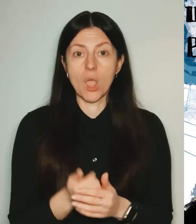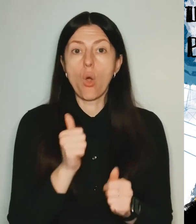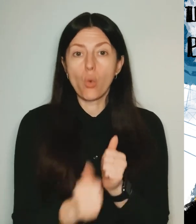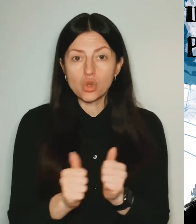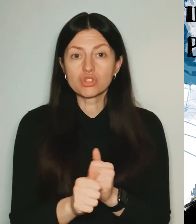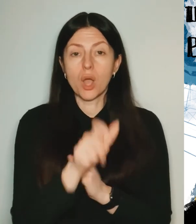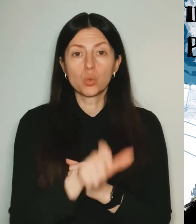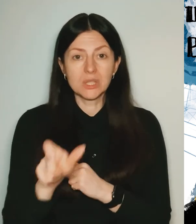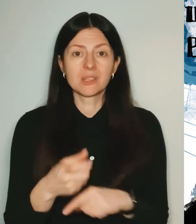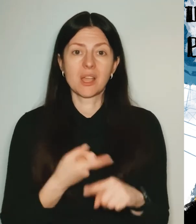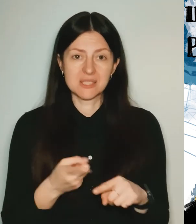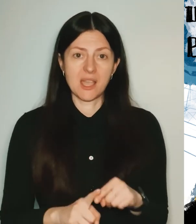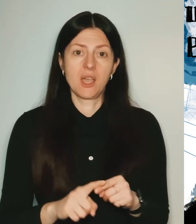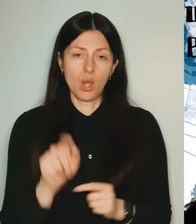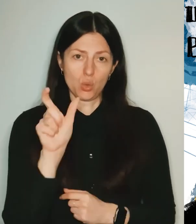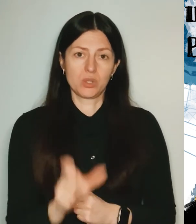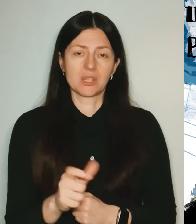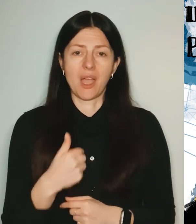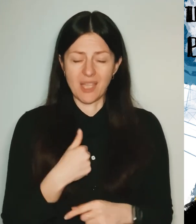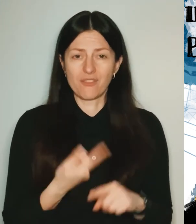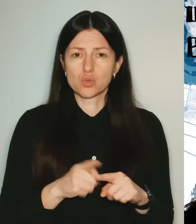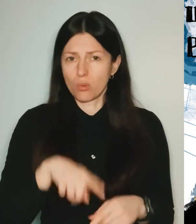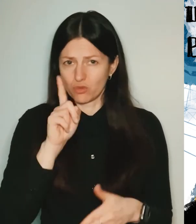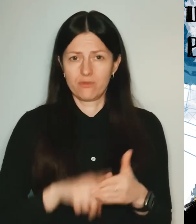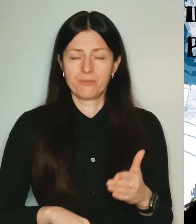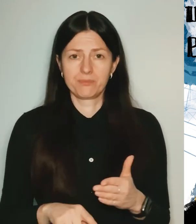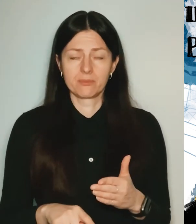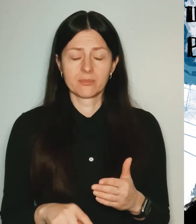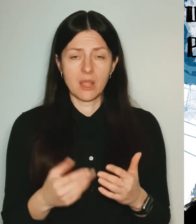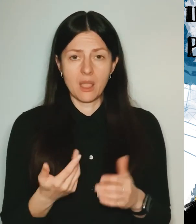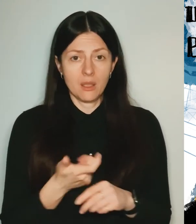Every person is a human being and I’m certain of that.